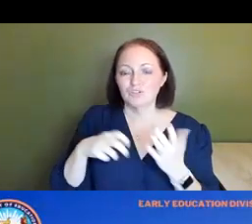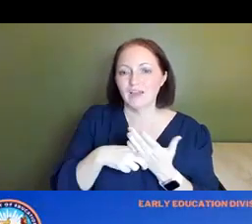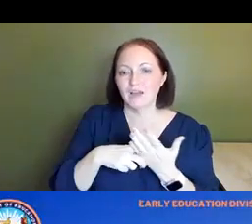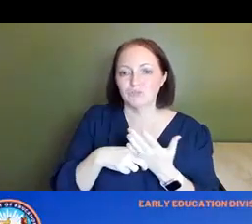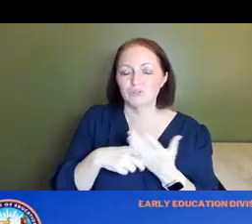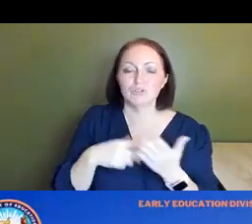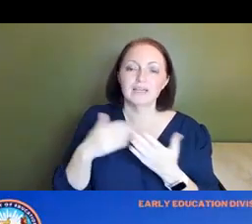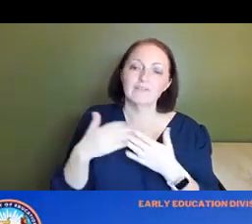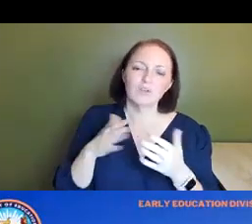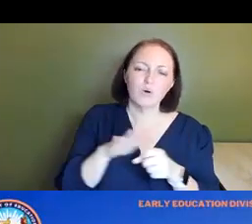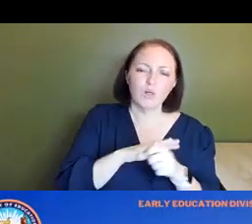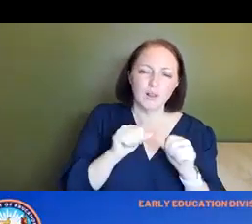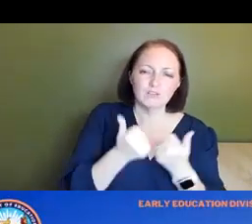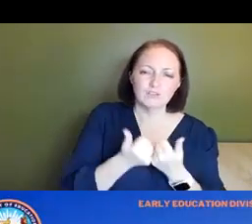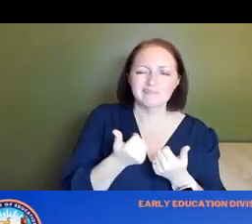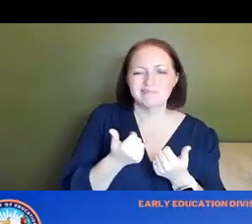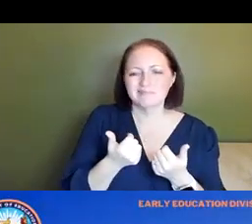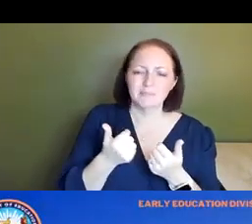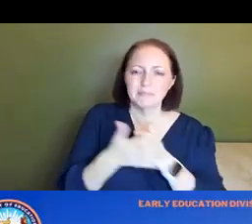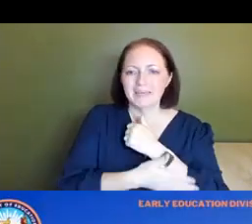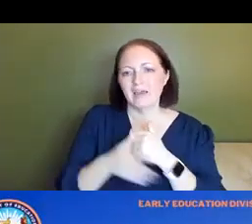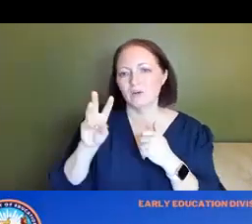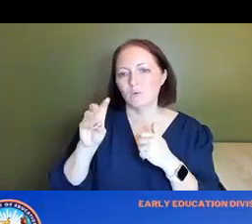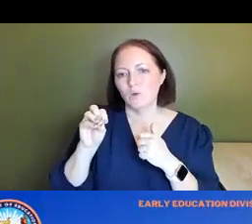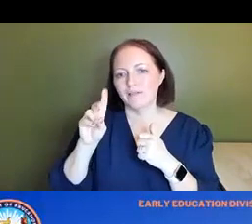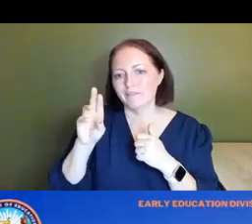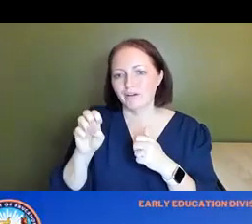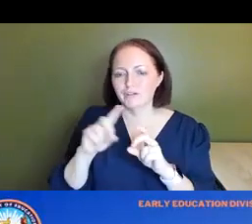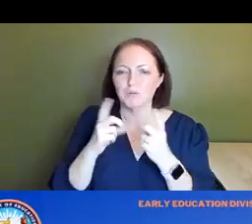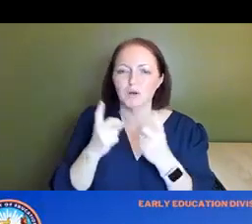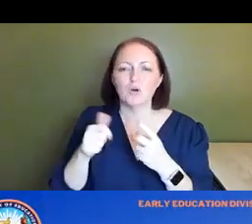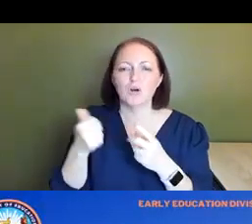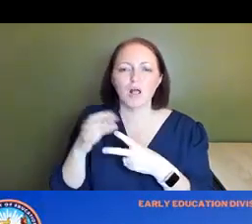agency and that might be a county welfare department or an alternative payment agency